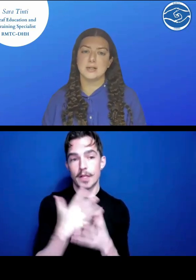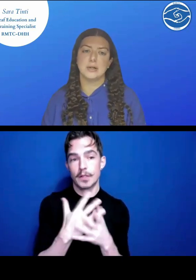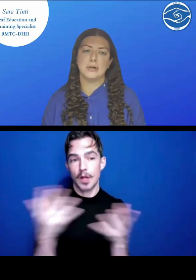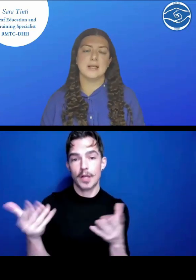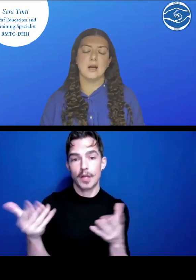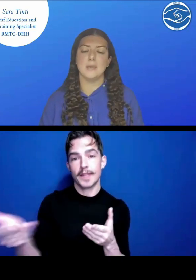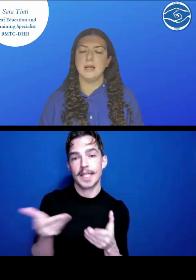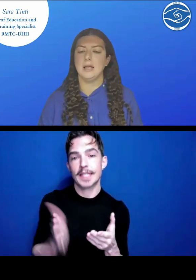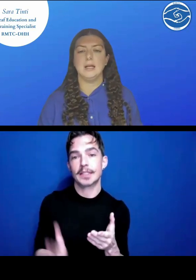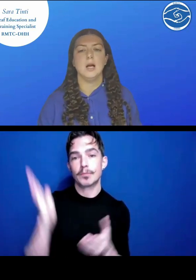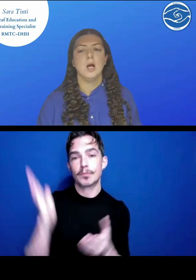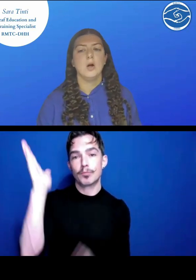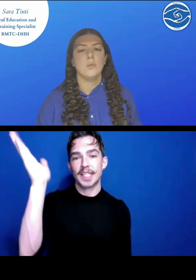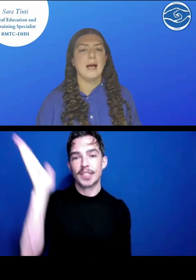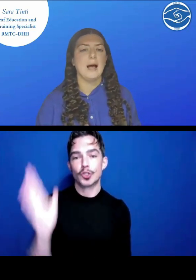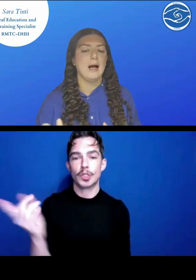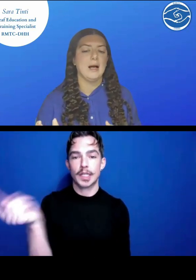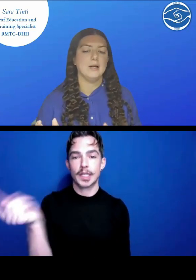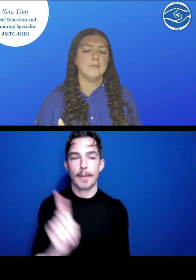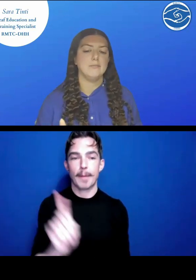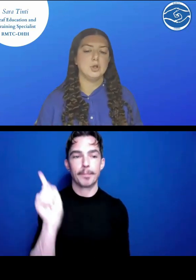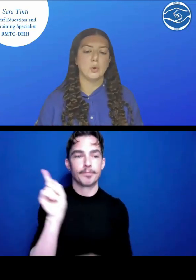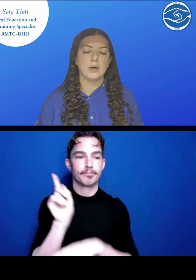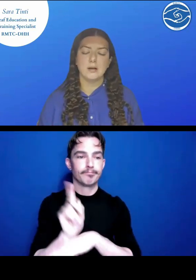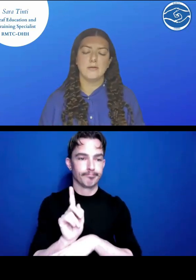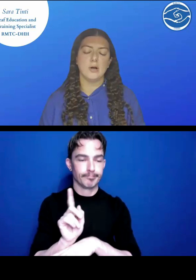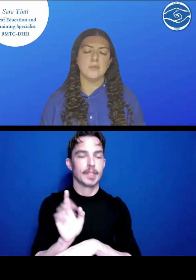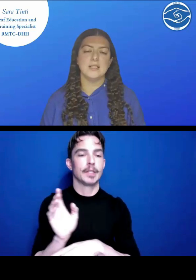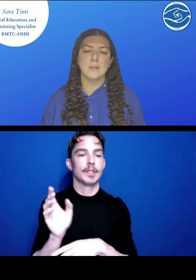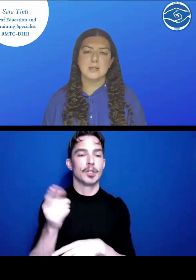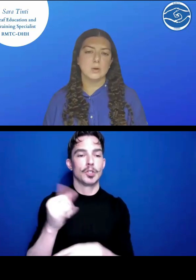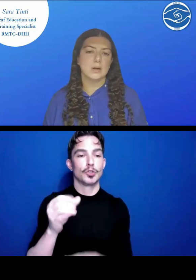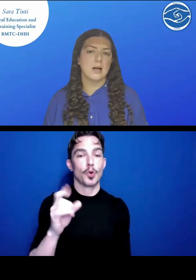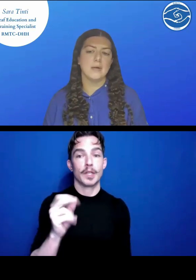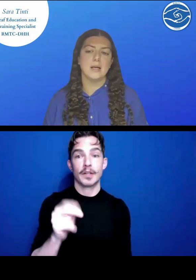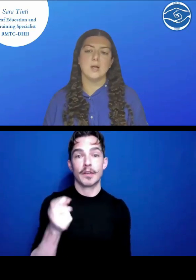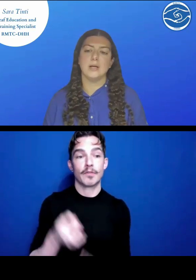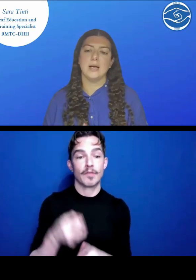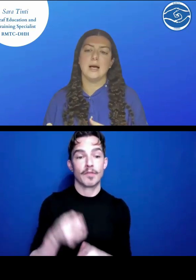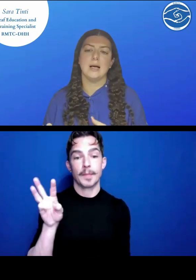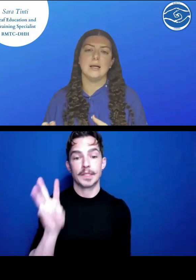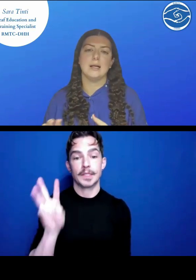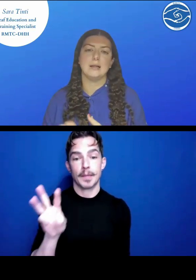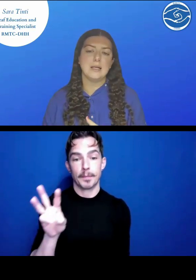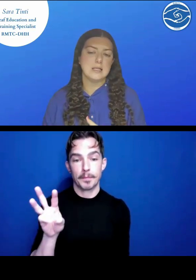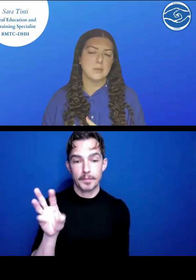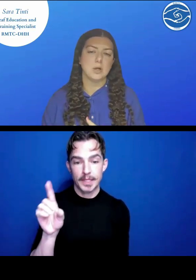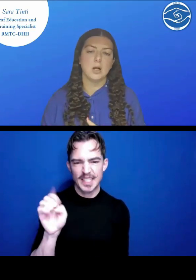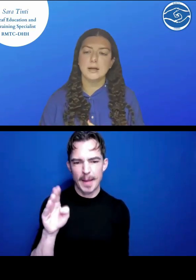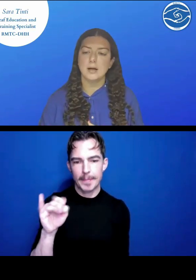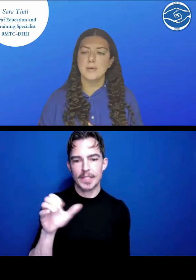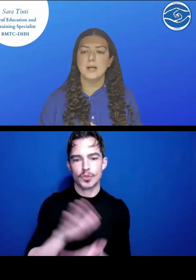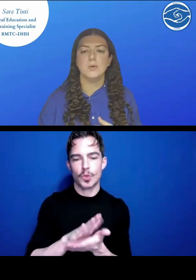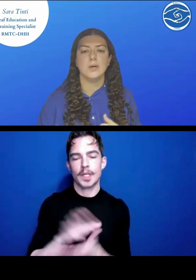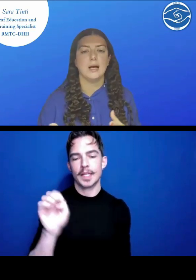presenters come in. We had Jordan from the Debbie School come in. We had Elise from Clarke come in.